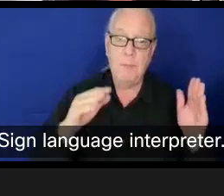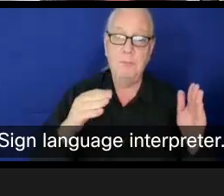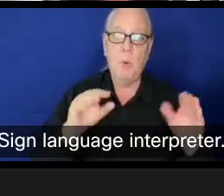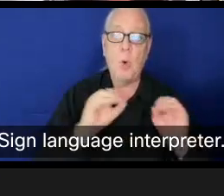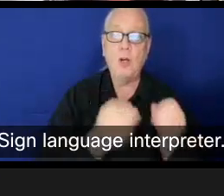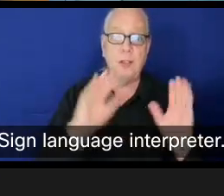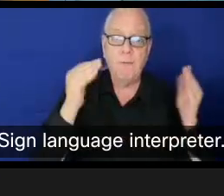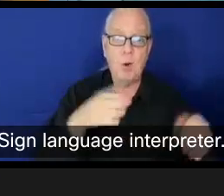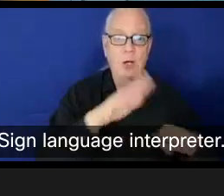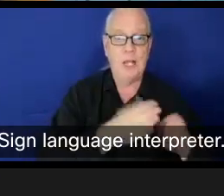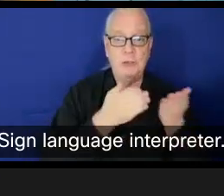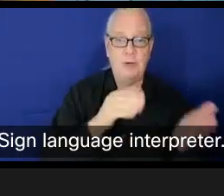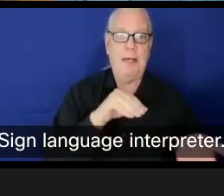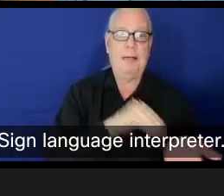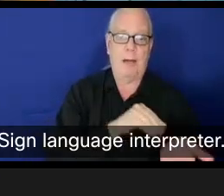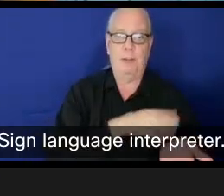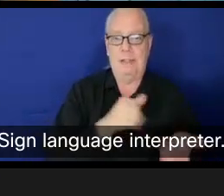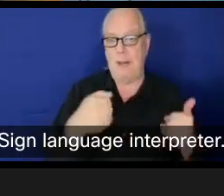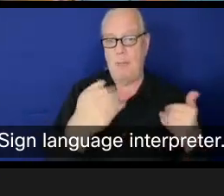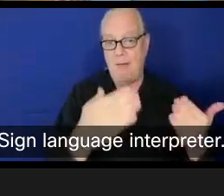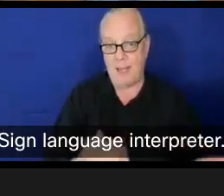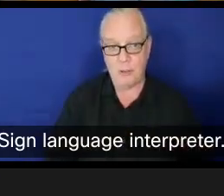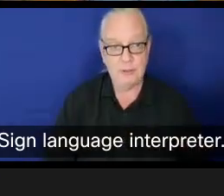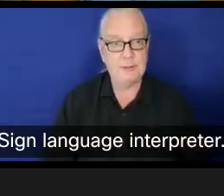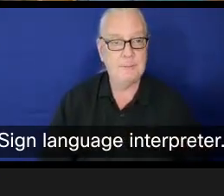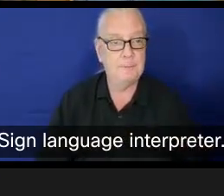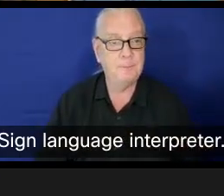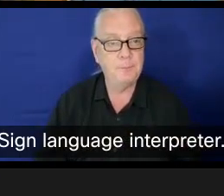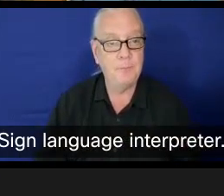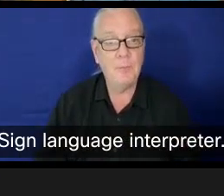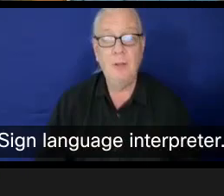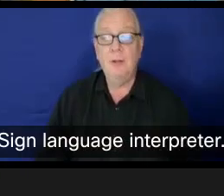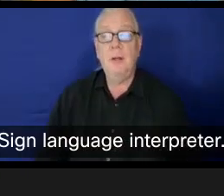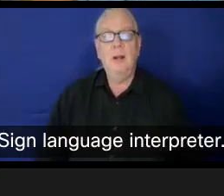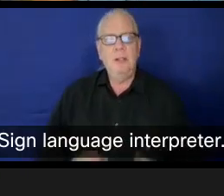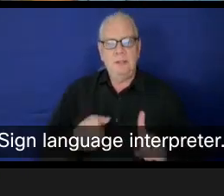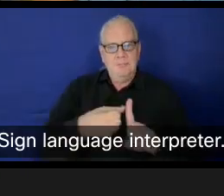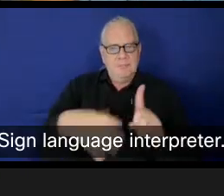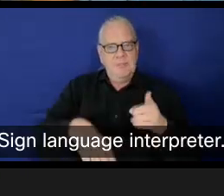Excellent. Thanks, Terri. I'm sorry for. So, just to add on the Well Projects